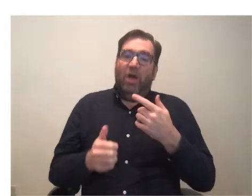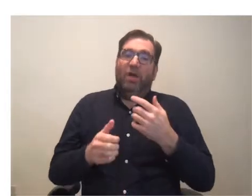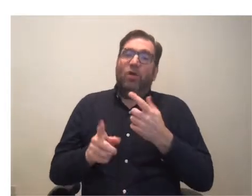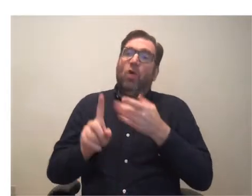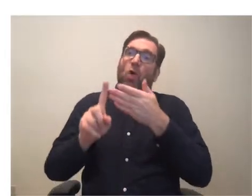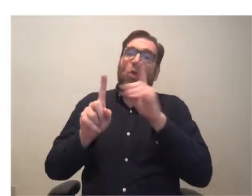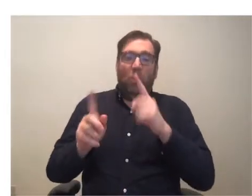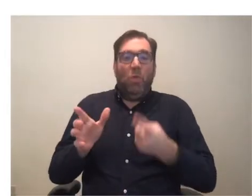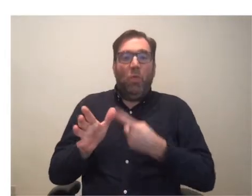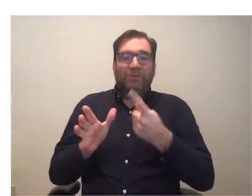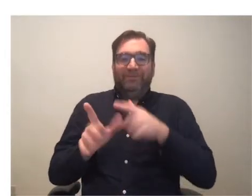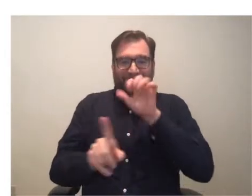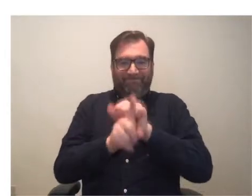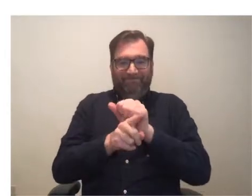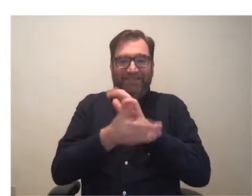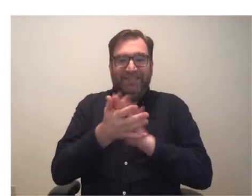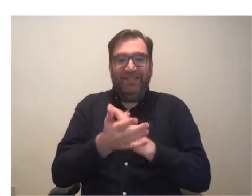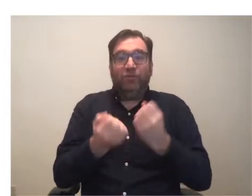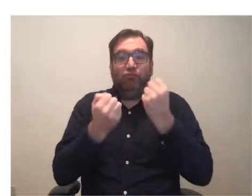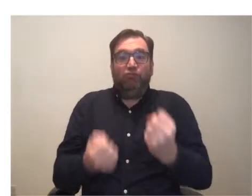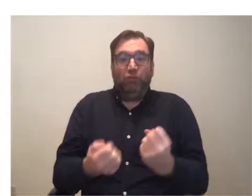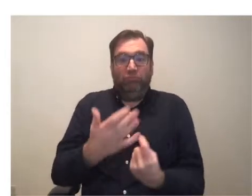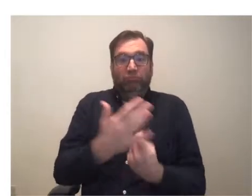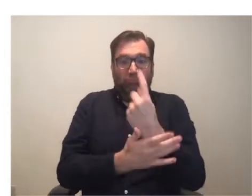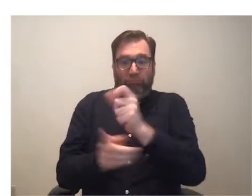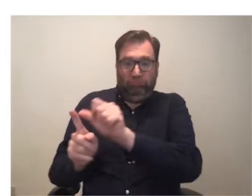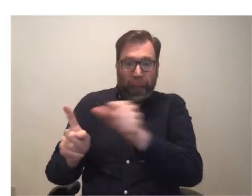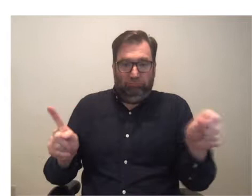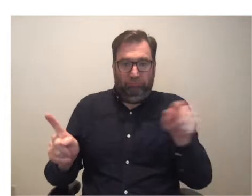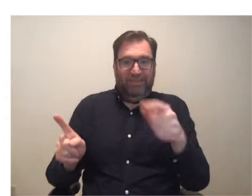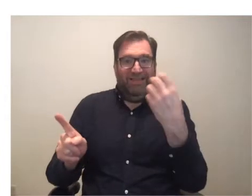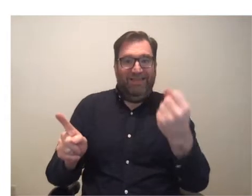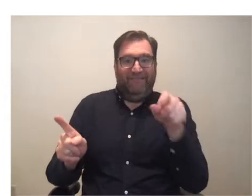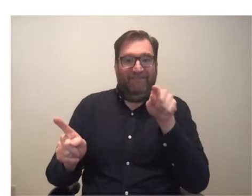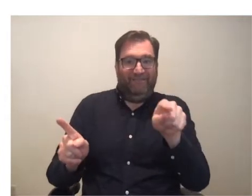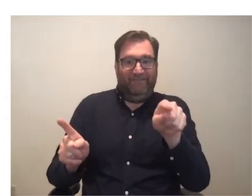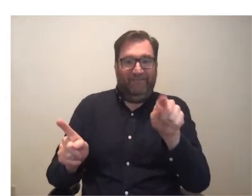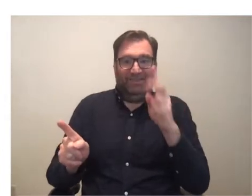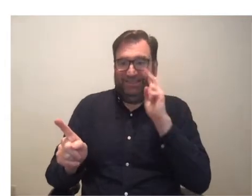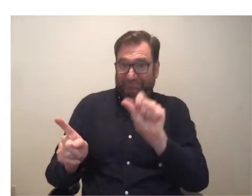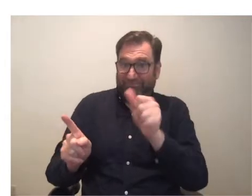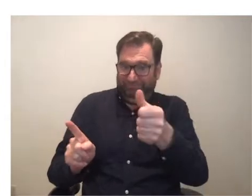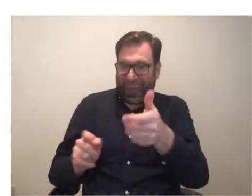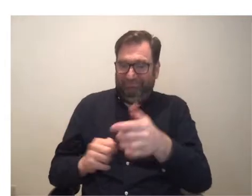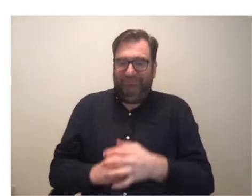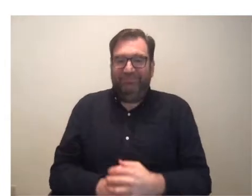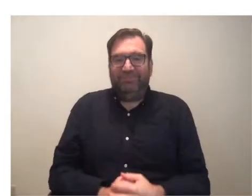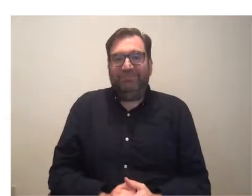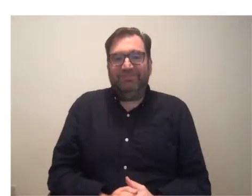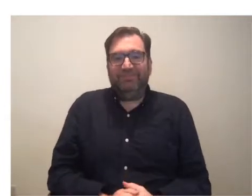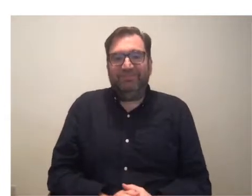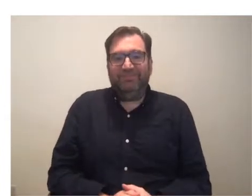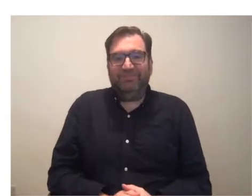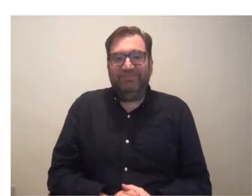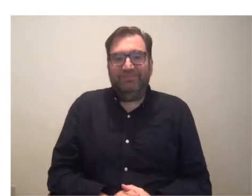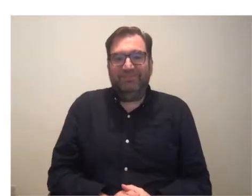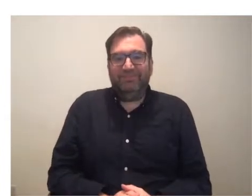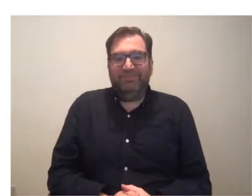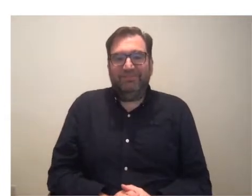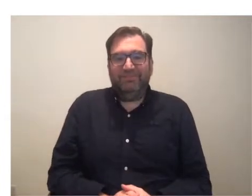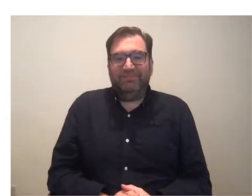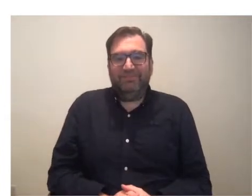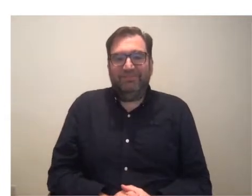our goal is to automatically determine where the sign “strong” appears in the continuous sequence as shown next.